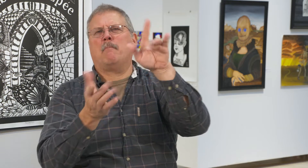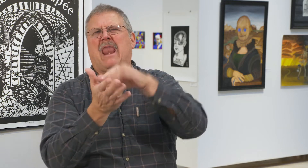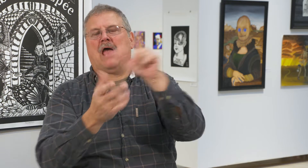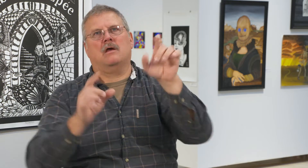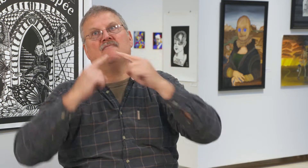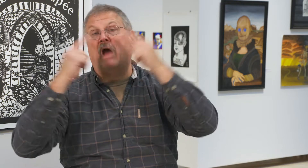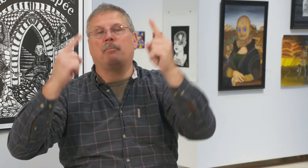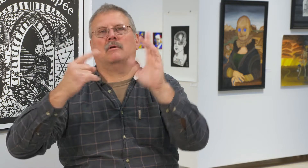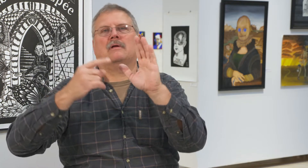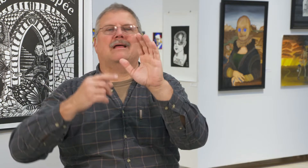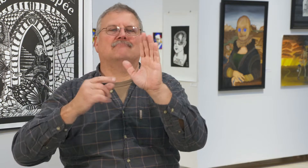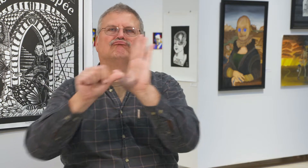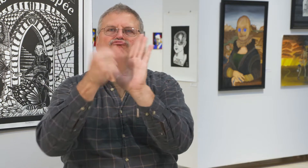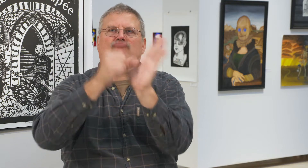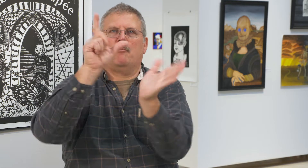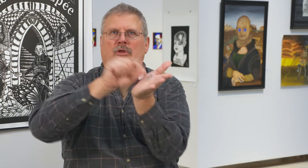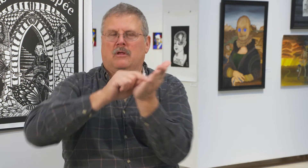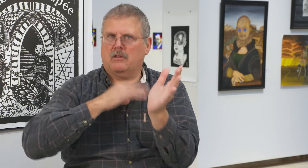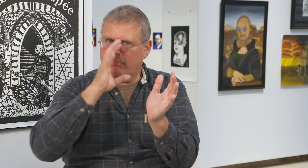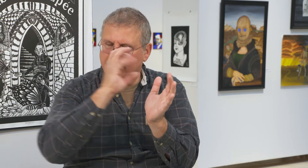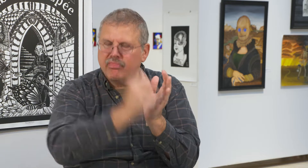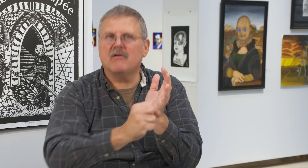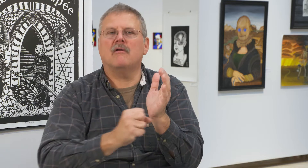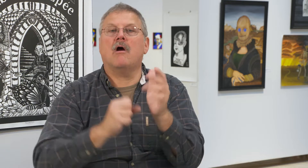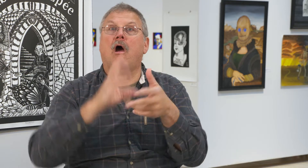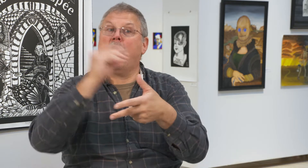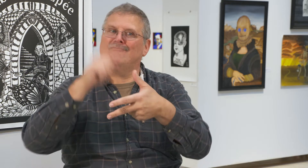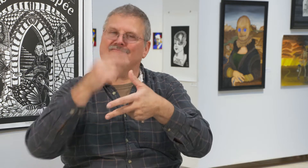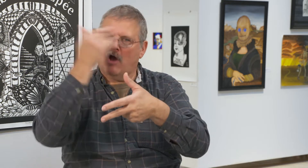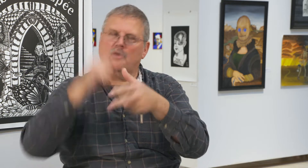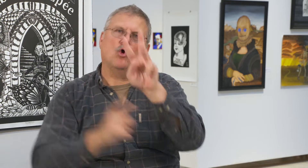a very famous German carved printmaker. I was fascinated with his work.